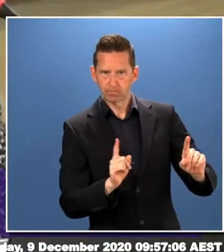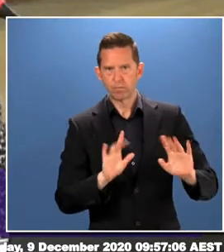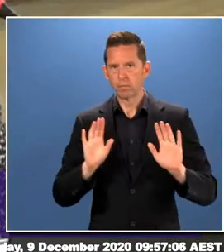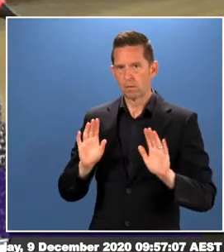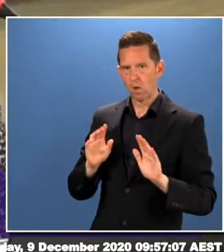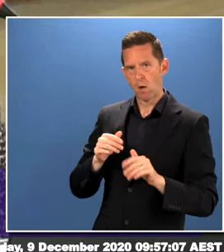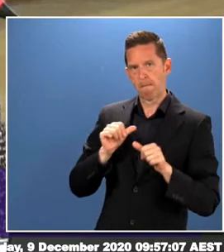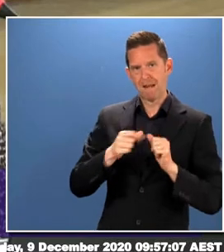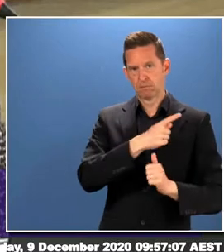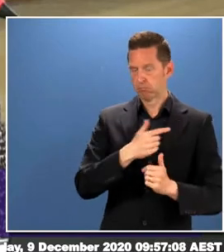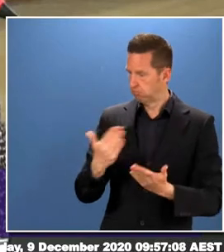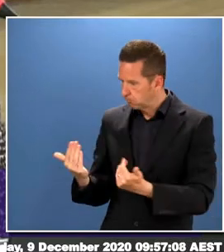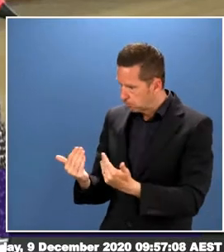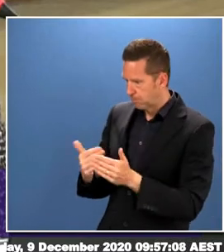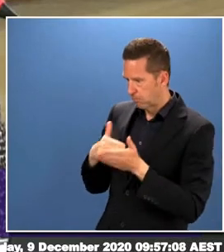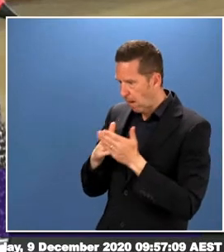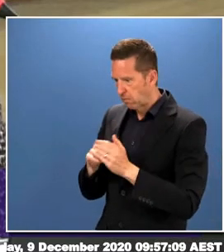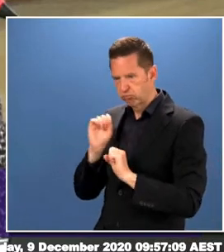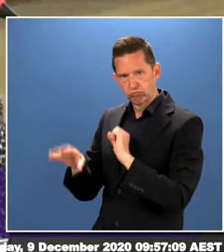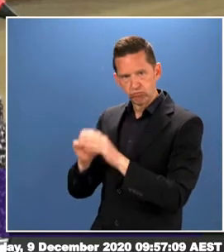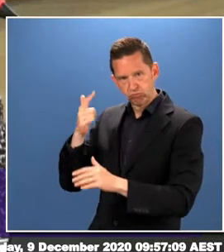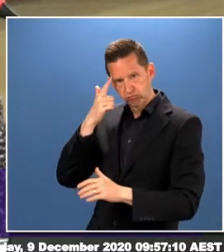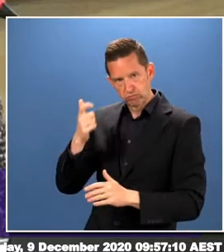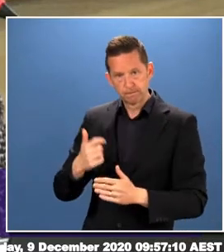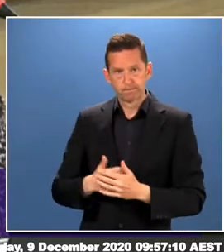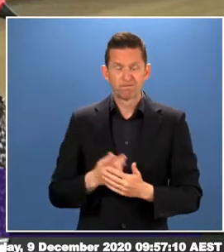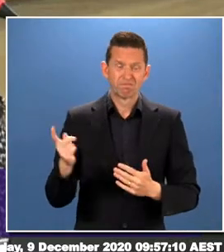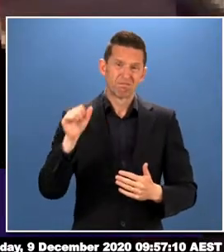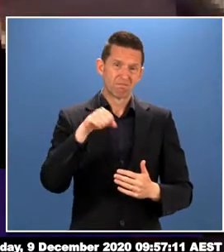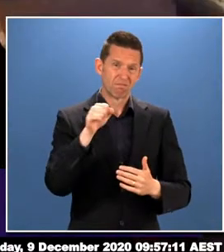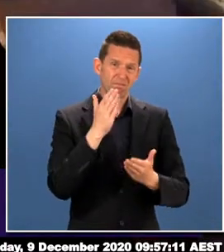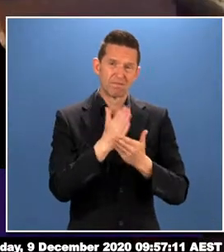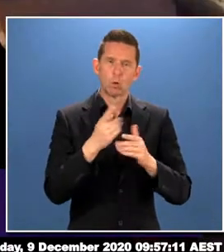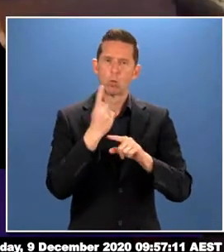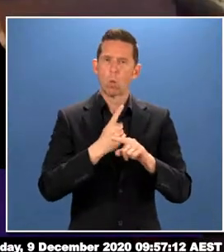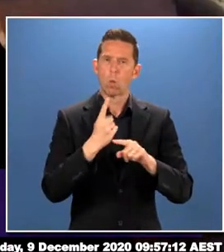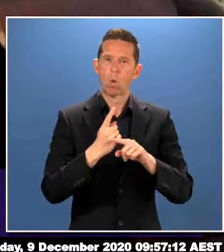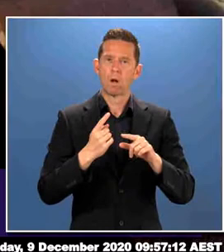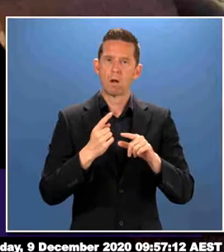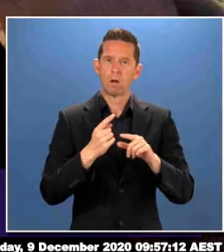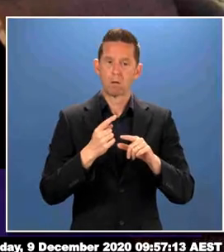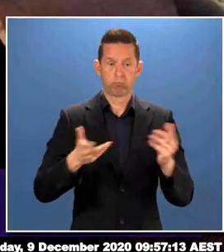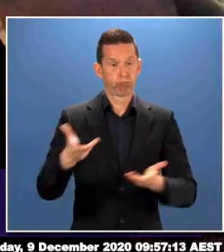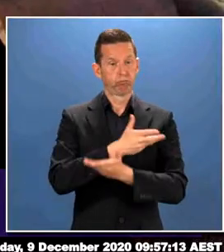they might need? Absolutely. And it was discussed a lot in terms of accessibility, really being